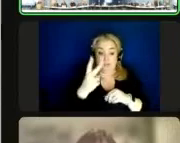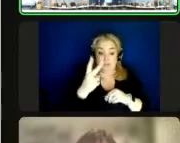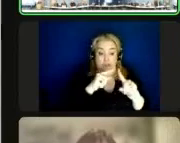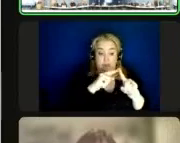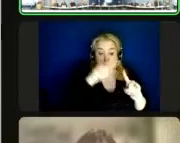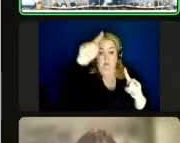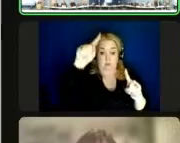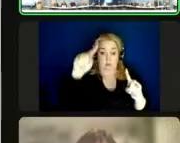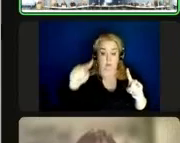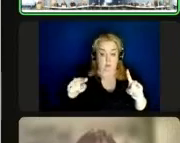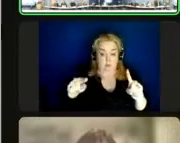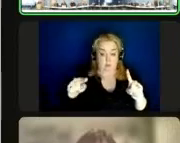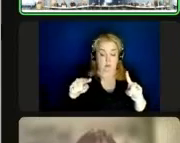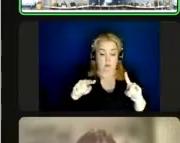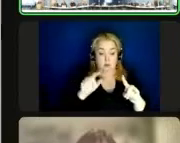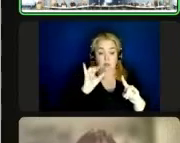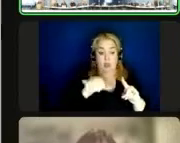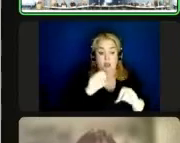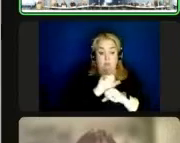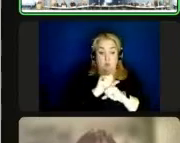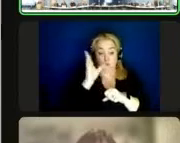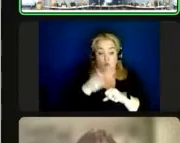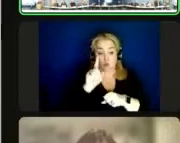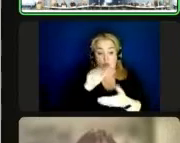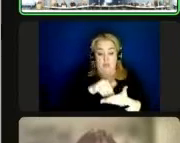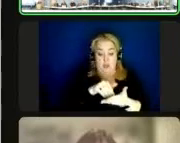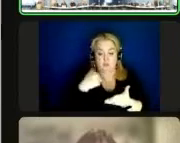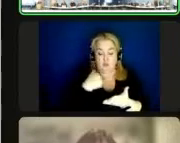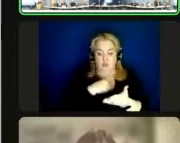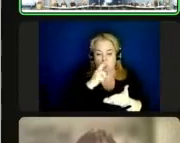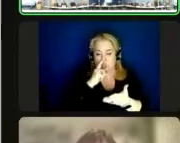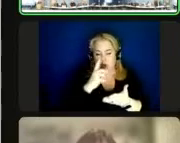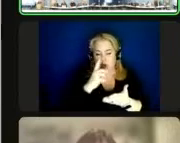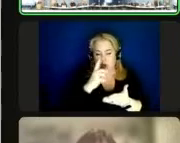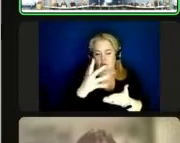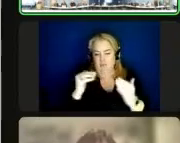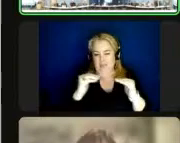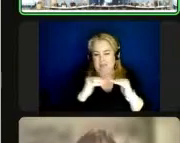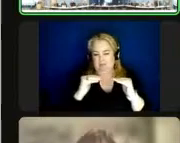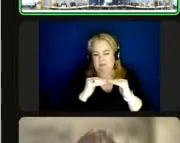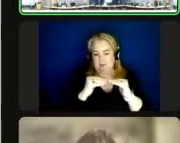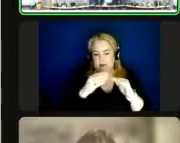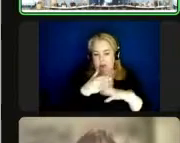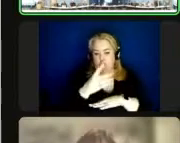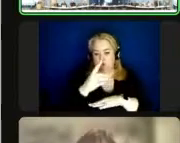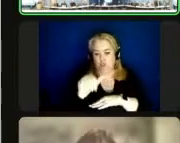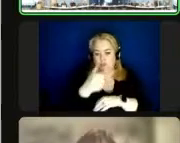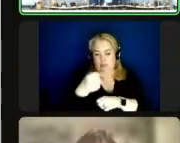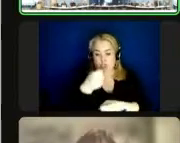ABOUT WHERE WE WOULD BE WITHOUT TO GAP AND BUILD.